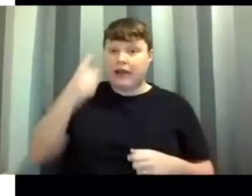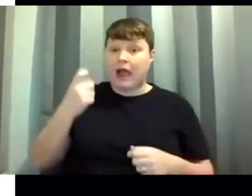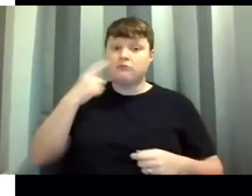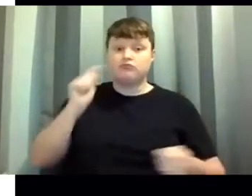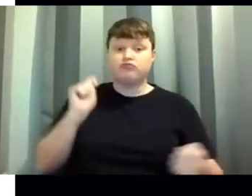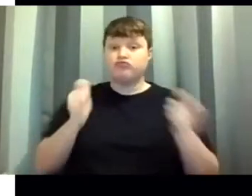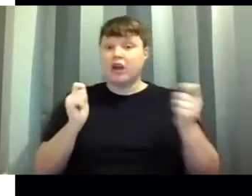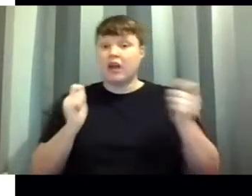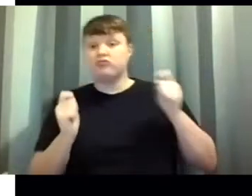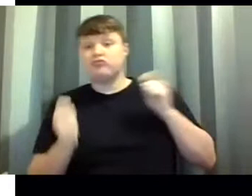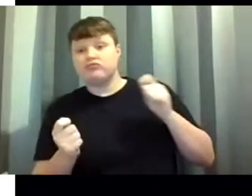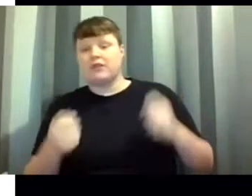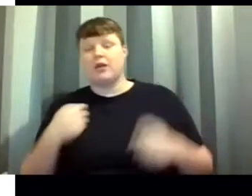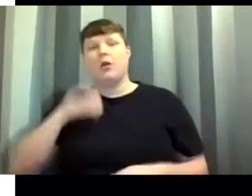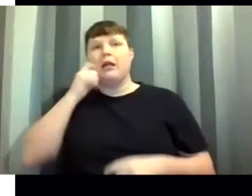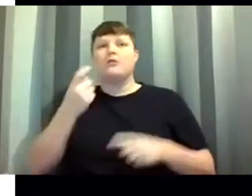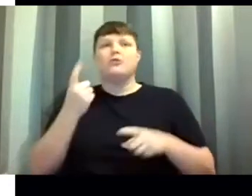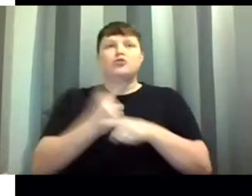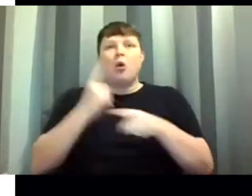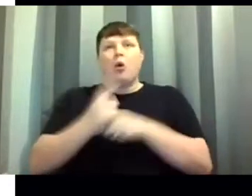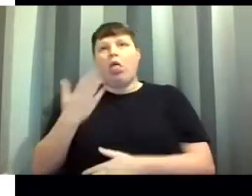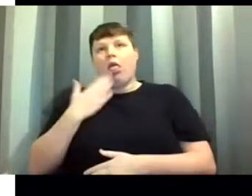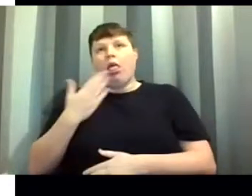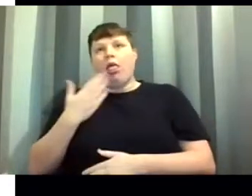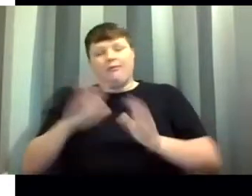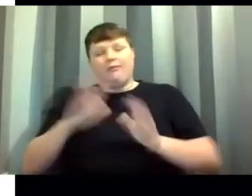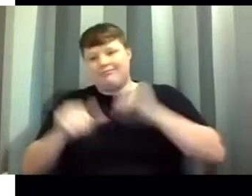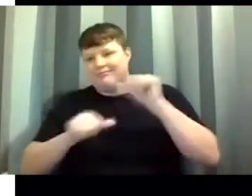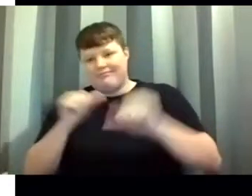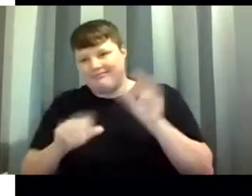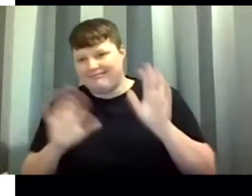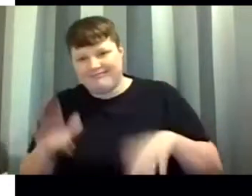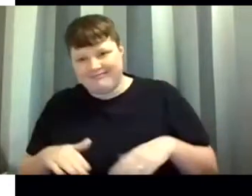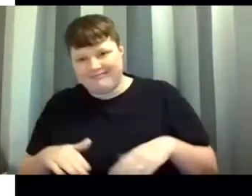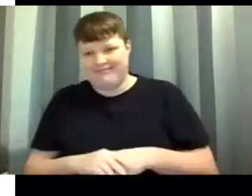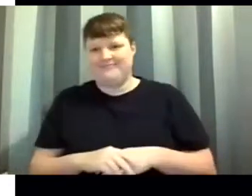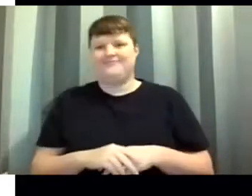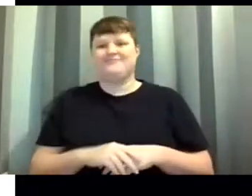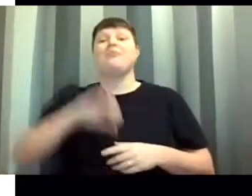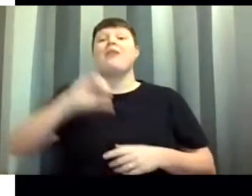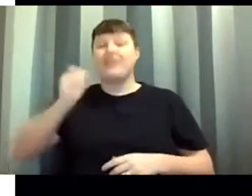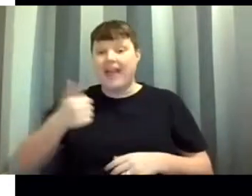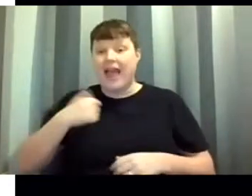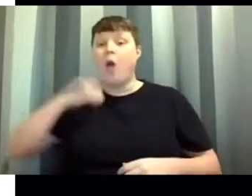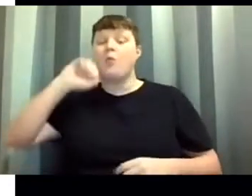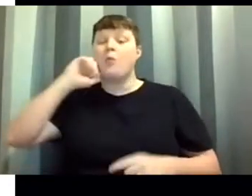dryly about admin and processes. Then I'm going to talk about my own personal development over the